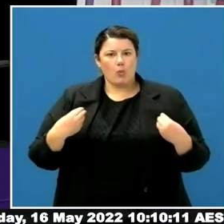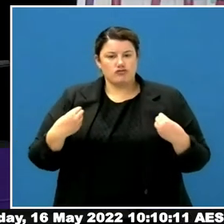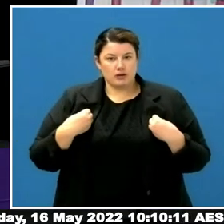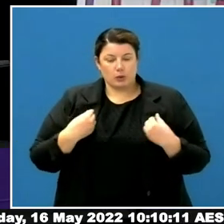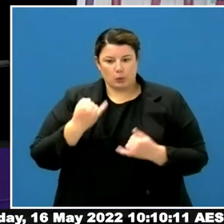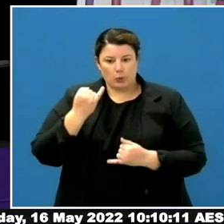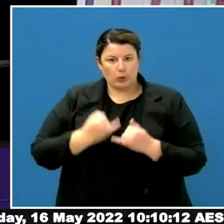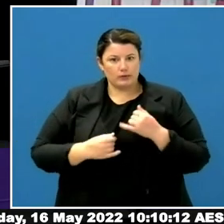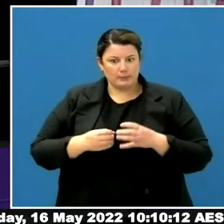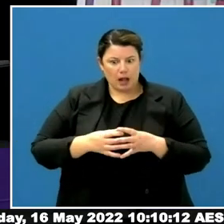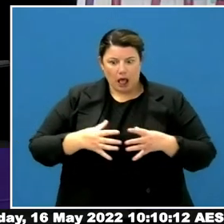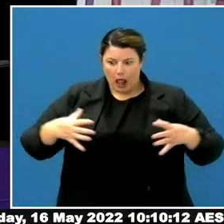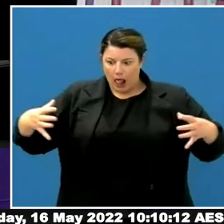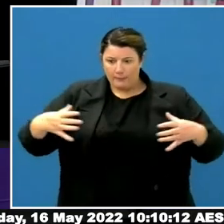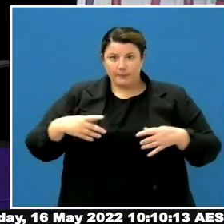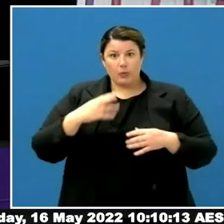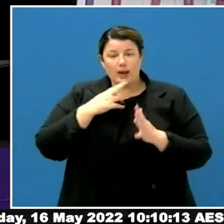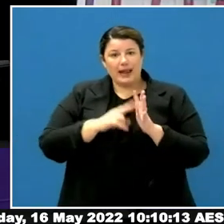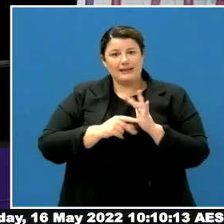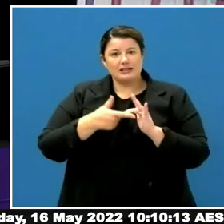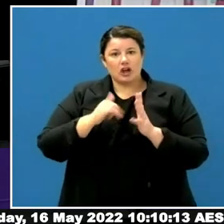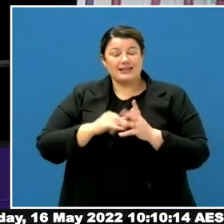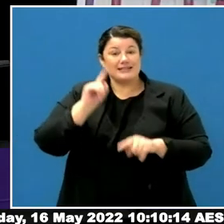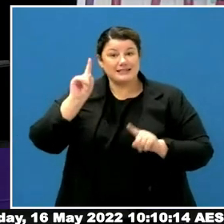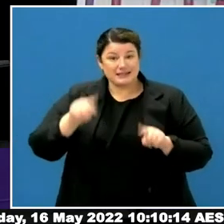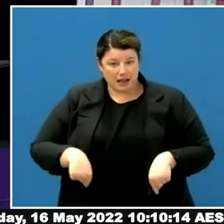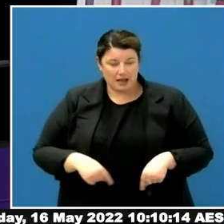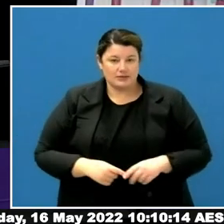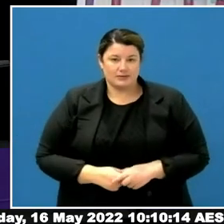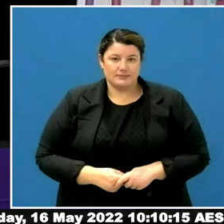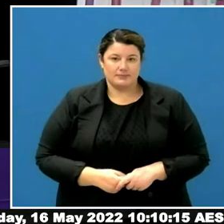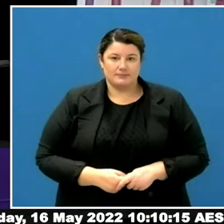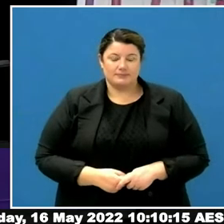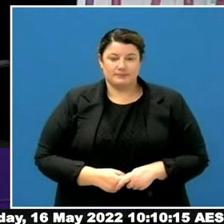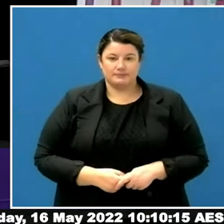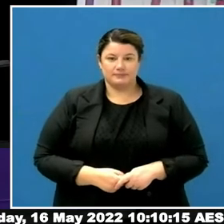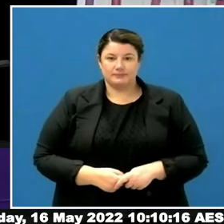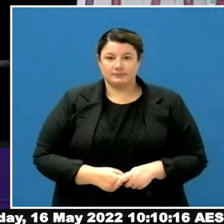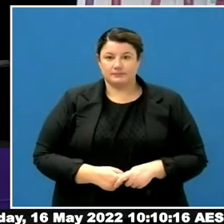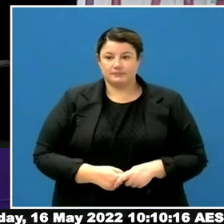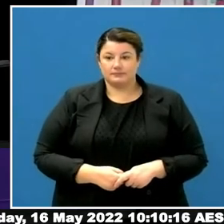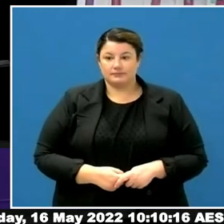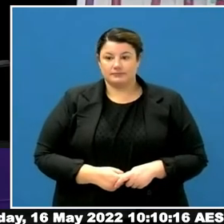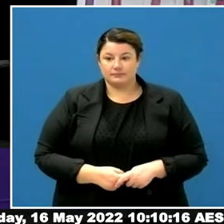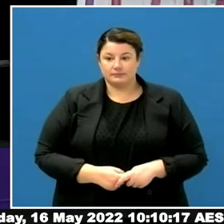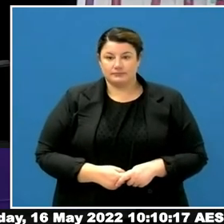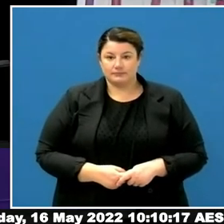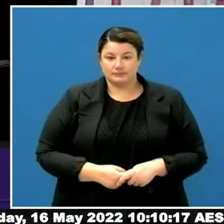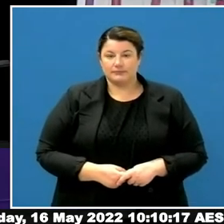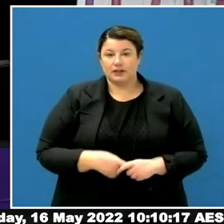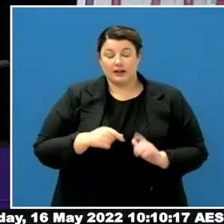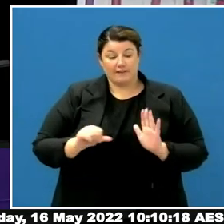NDIS. To illustrate the point, according to its latest financial report, Afford had